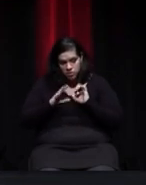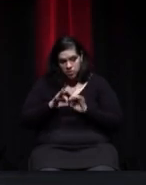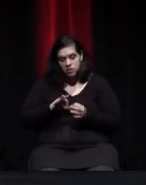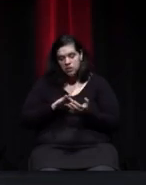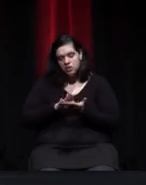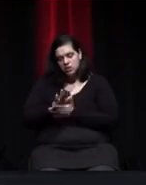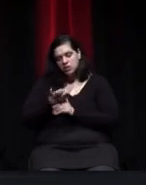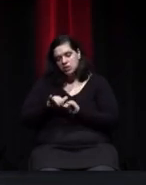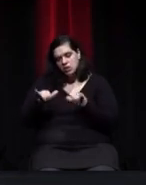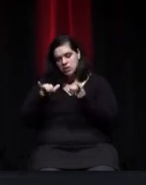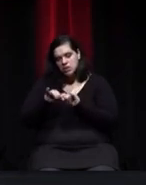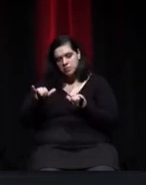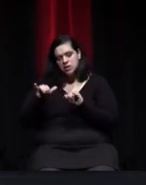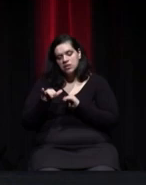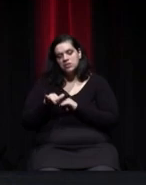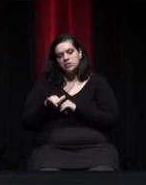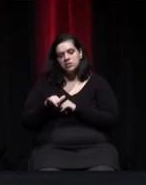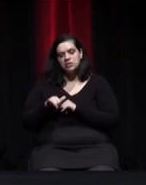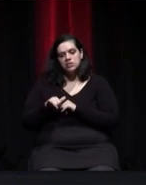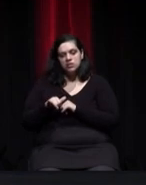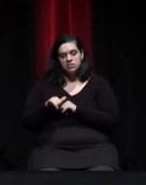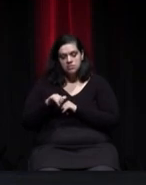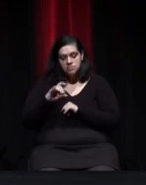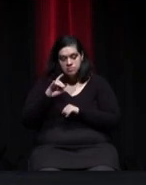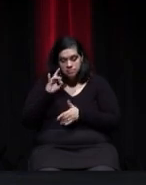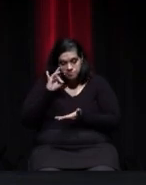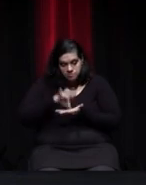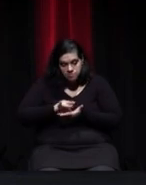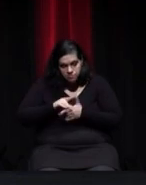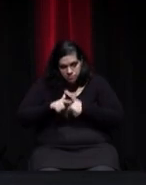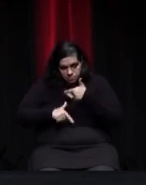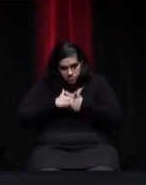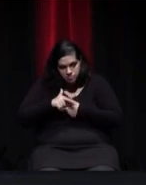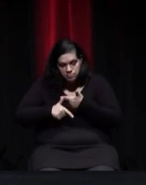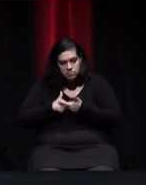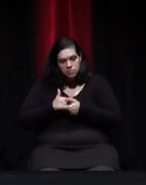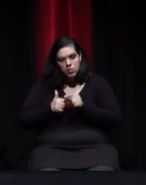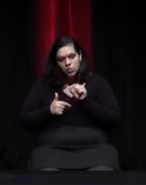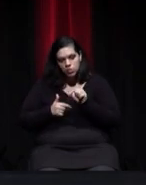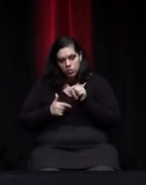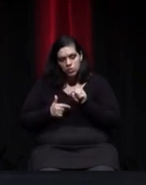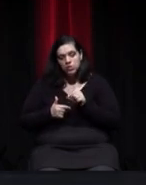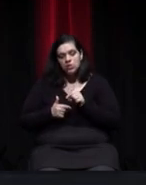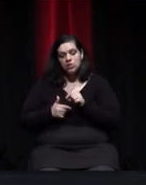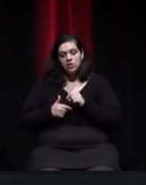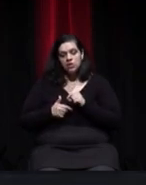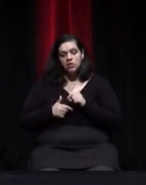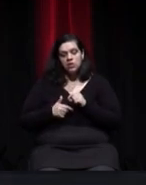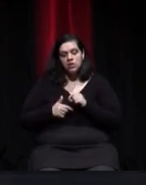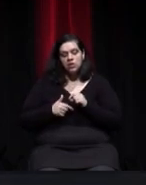on the factory floor. This is it: In the neoliberal universe, which is, in a way,